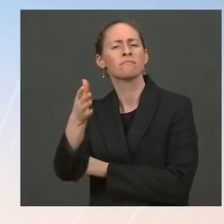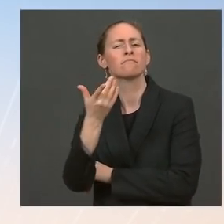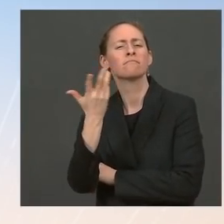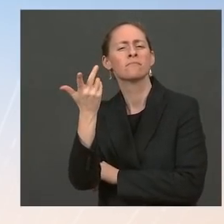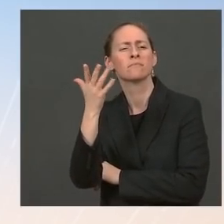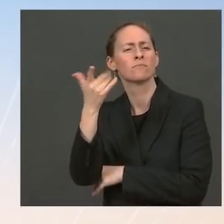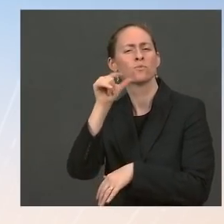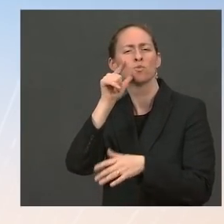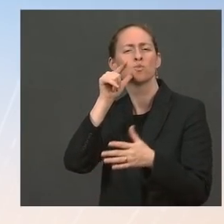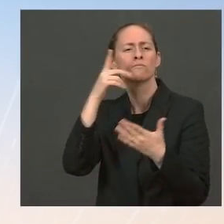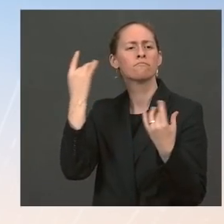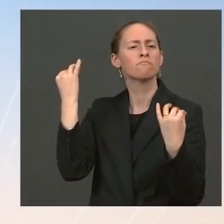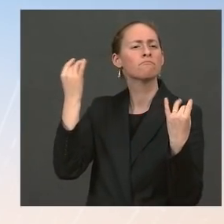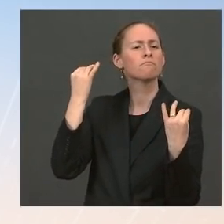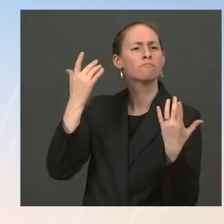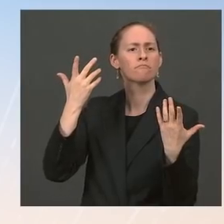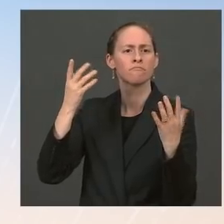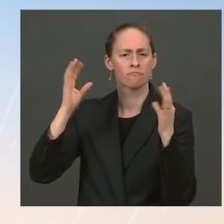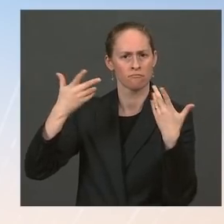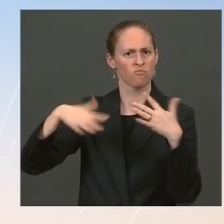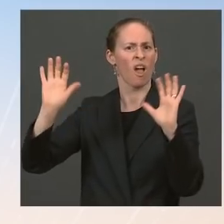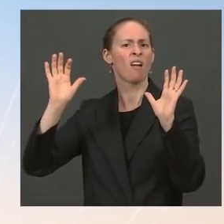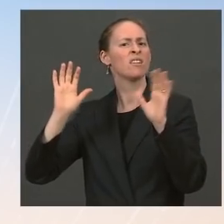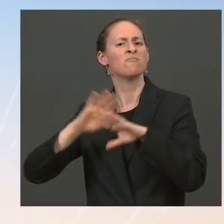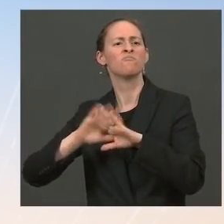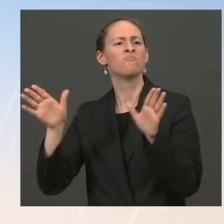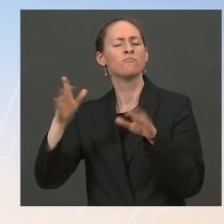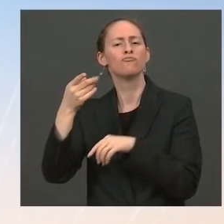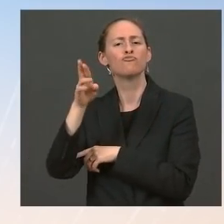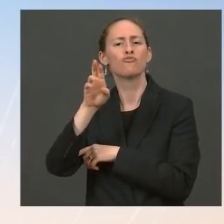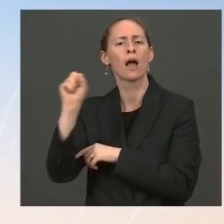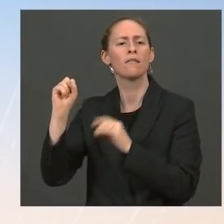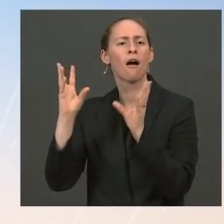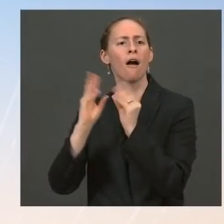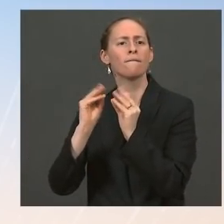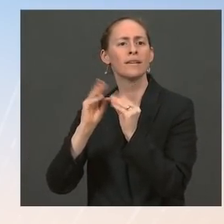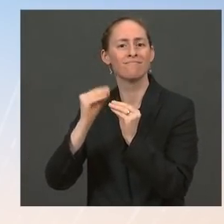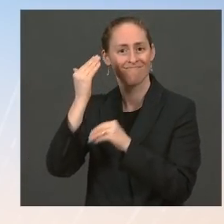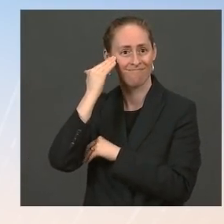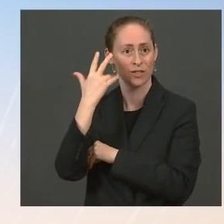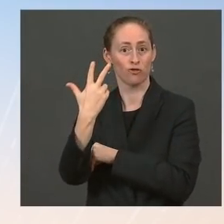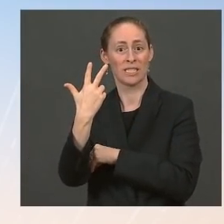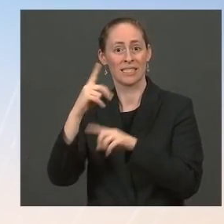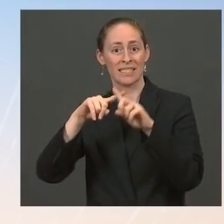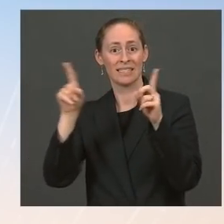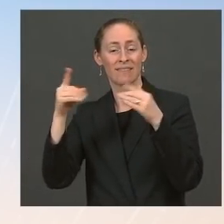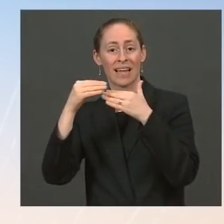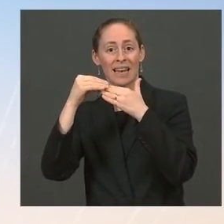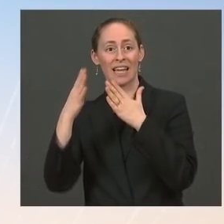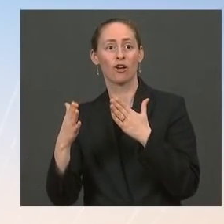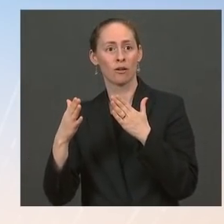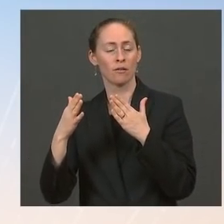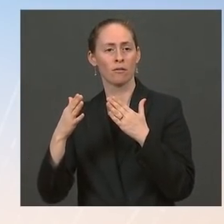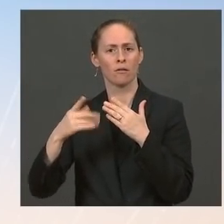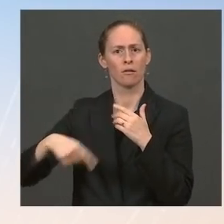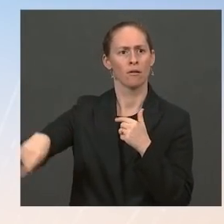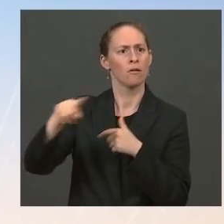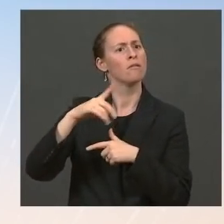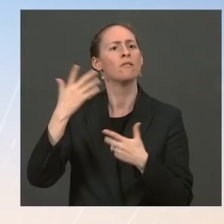after the trilateral summit today? Was that something requested by the Canadians or the Mexicans? And why?